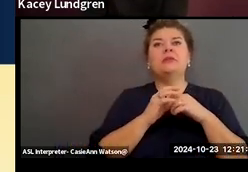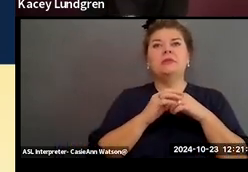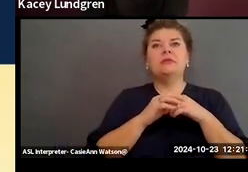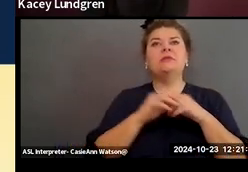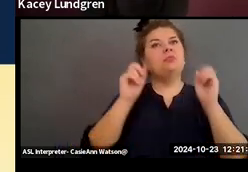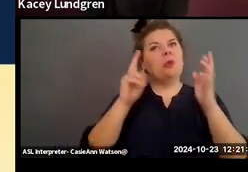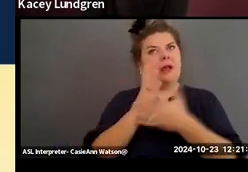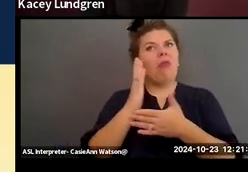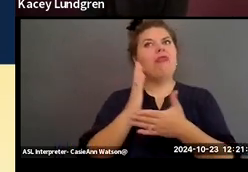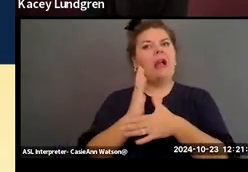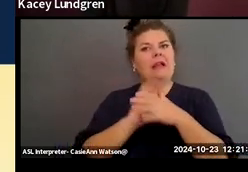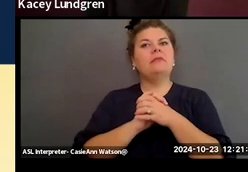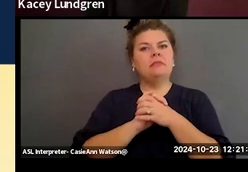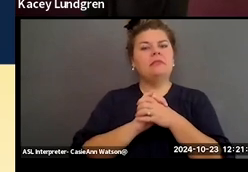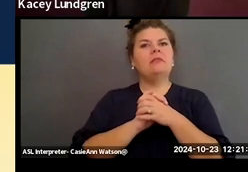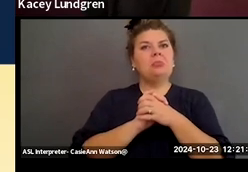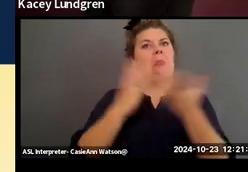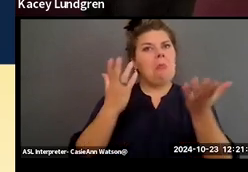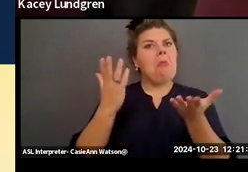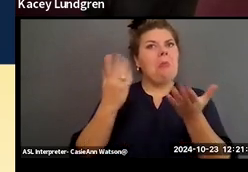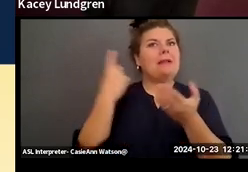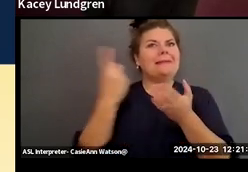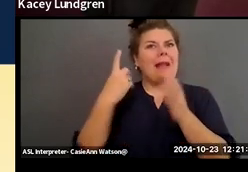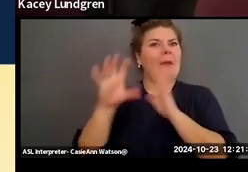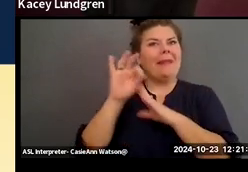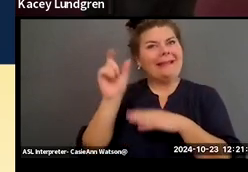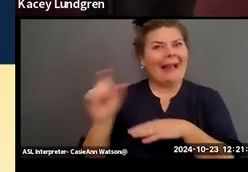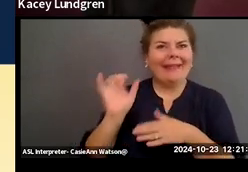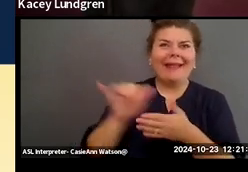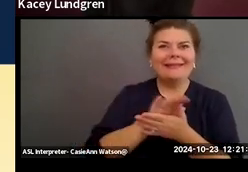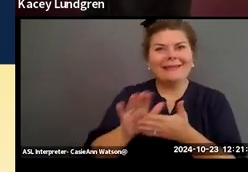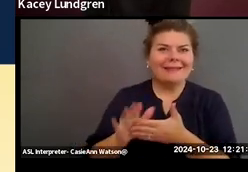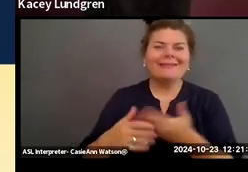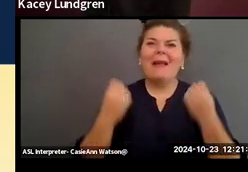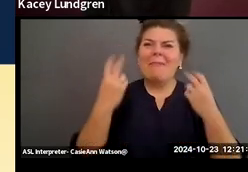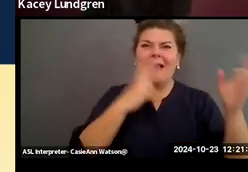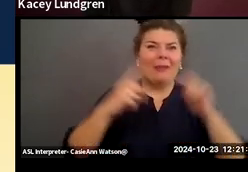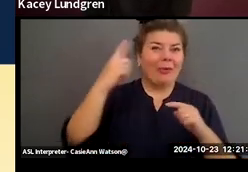All right, well at least somebody picked Italy. That's nice. It seems like most people think he went to France,